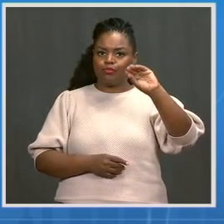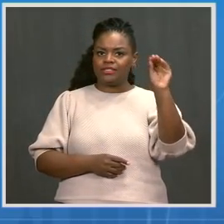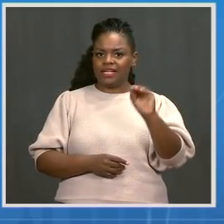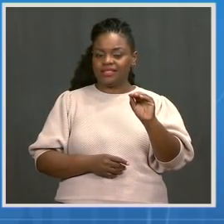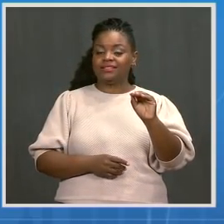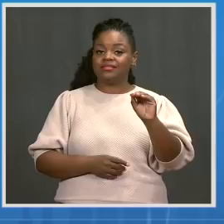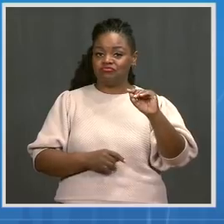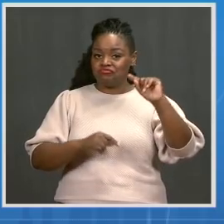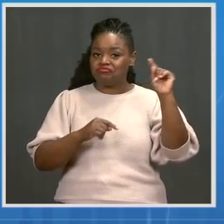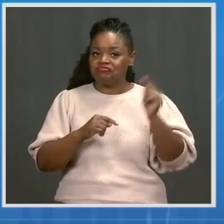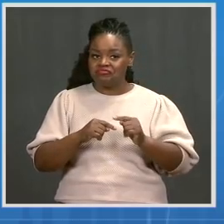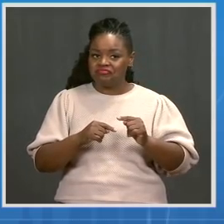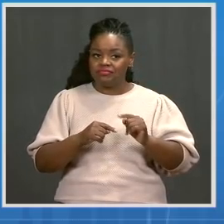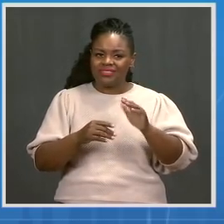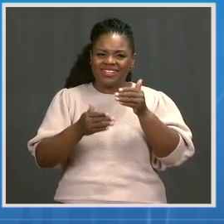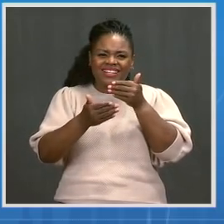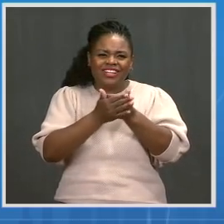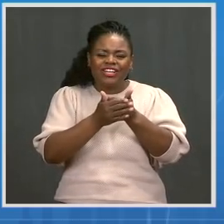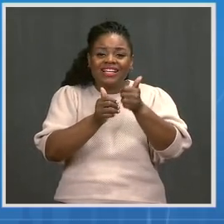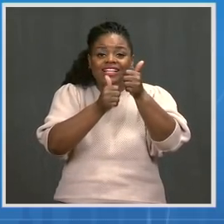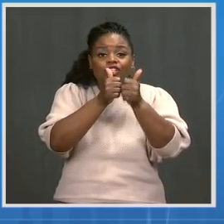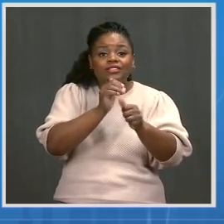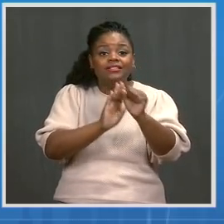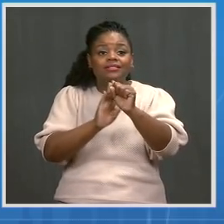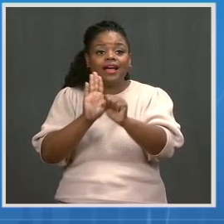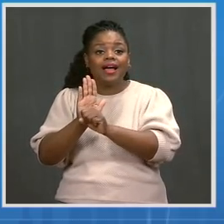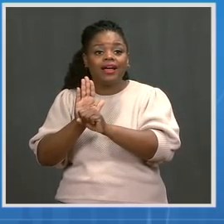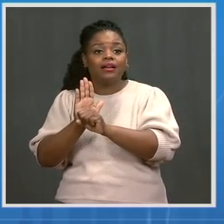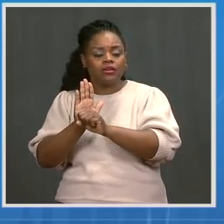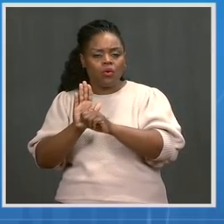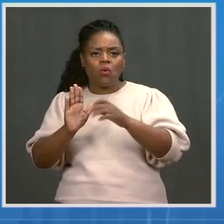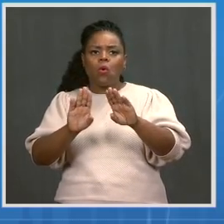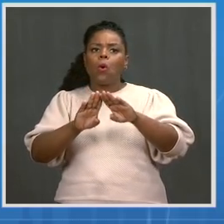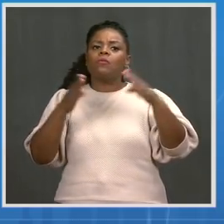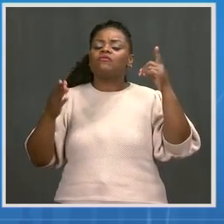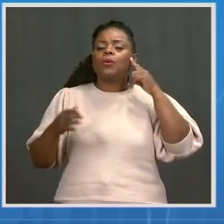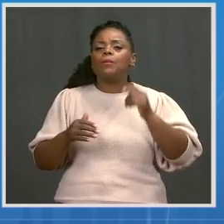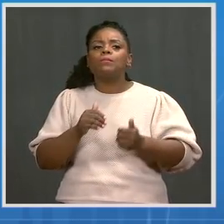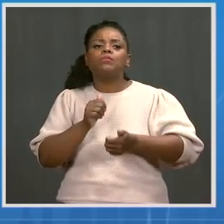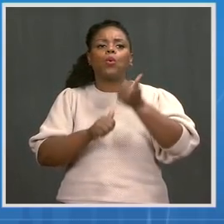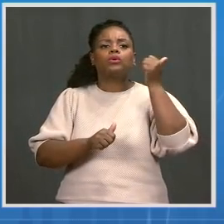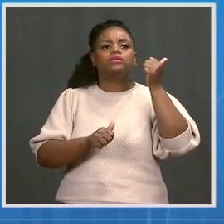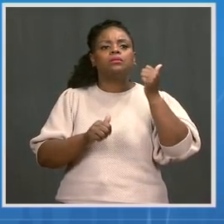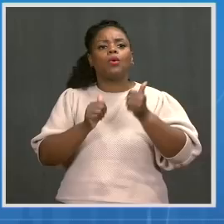Nearly every state is open for most activities, and the economy is rebounding strongly.